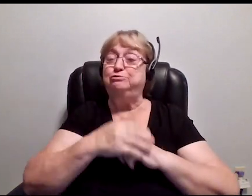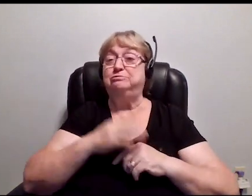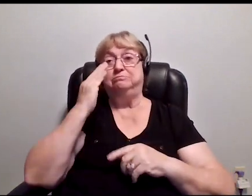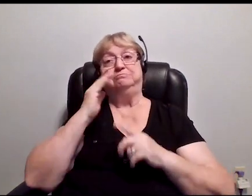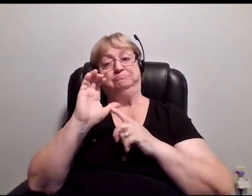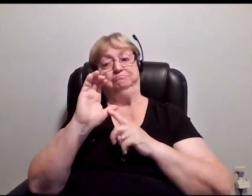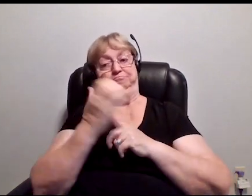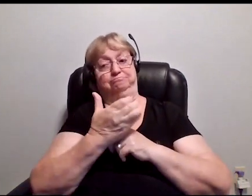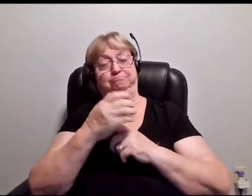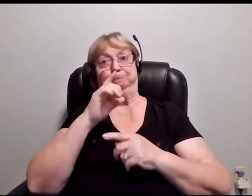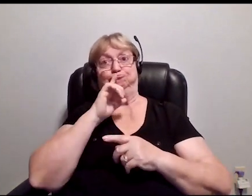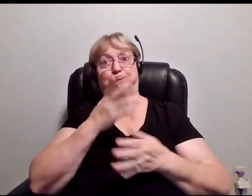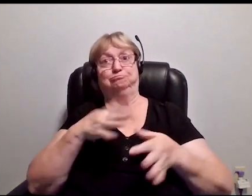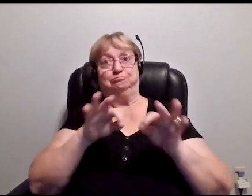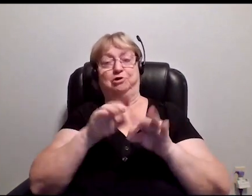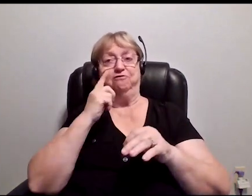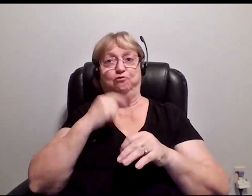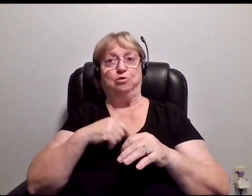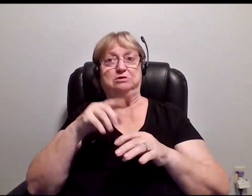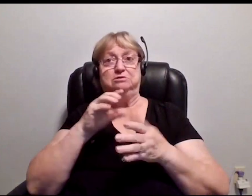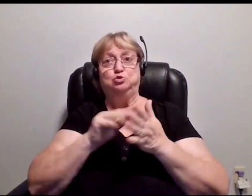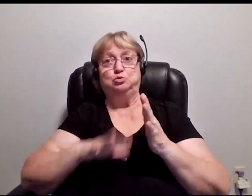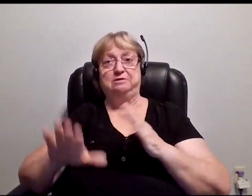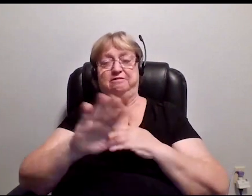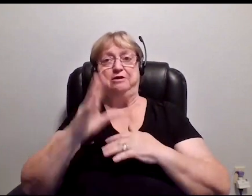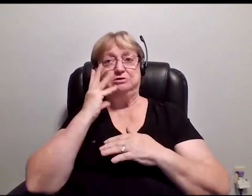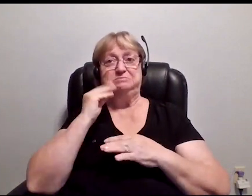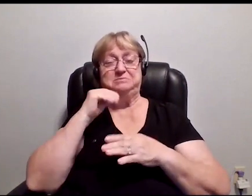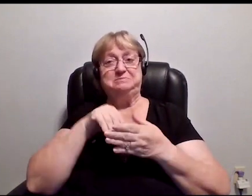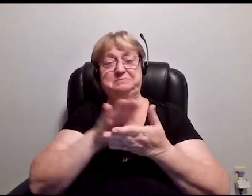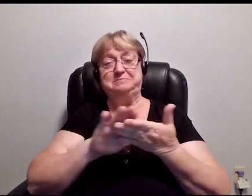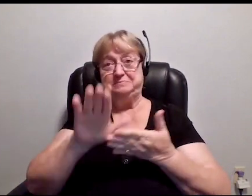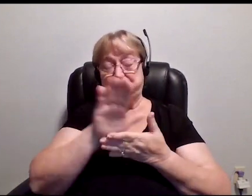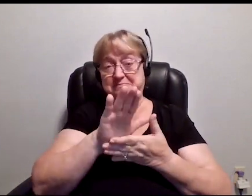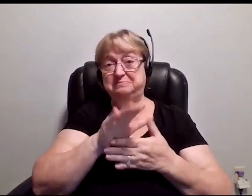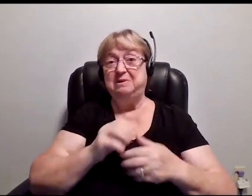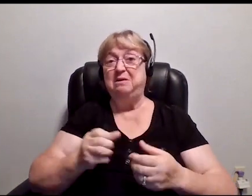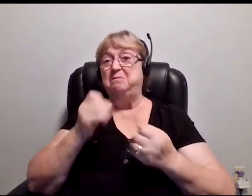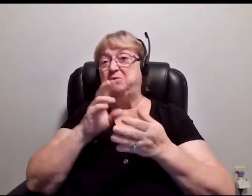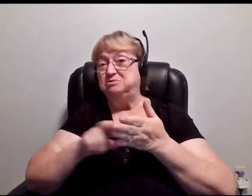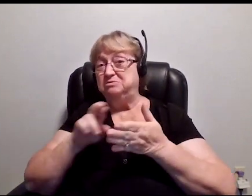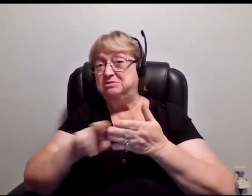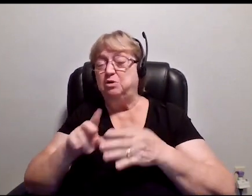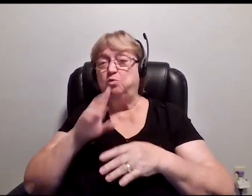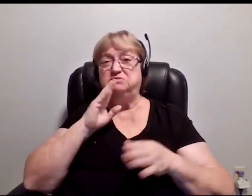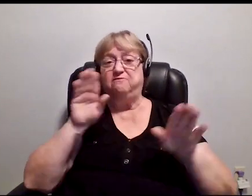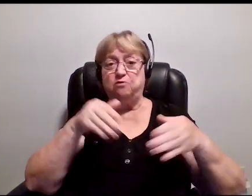in the experiences of students in higher education. Instead, a lot of the research was focusing on concrete access concerns.